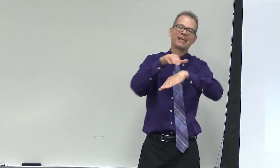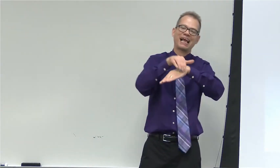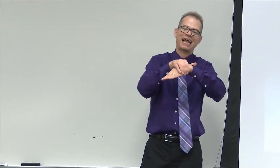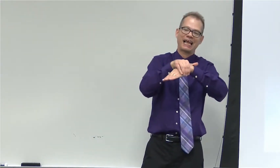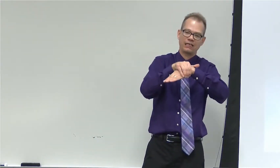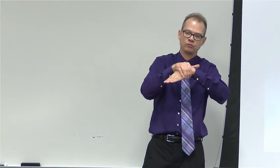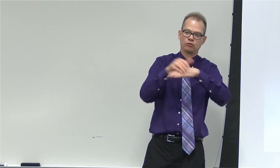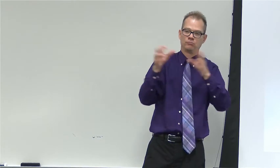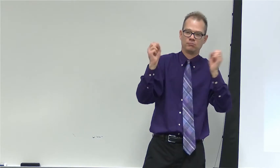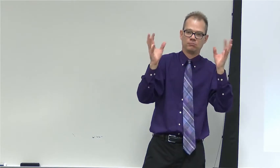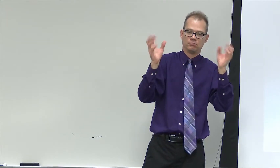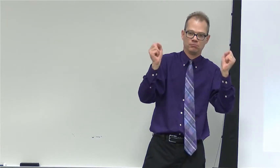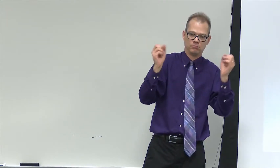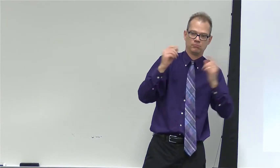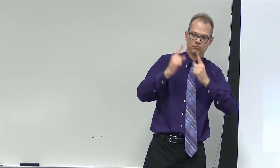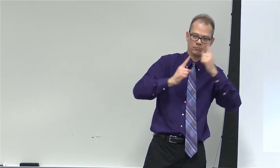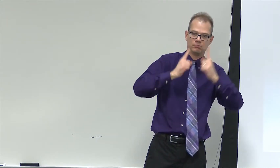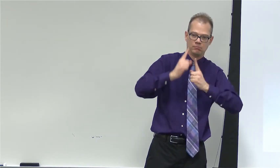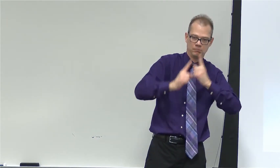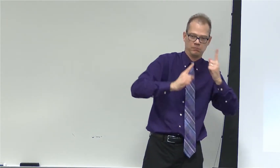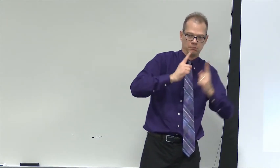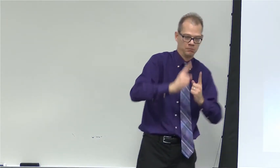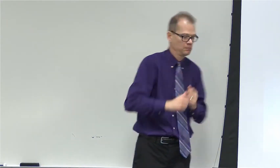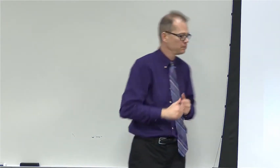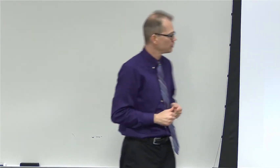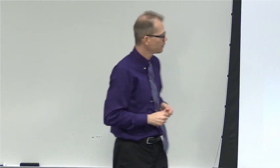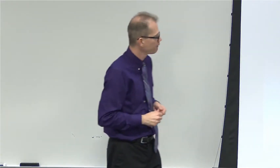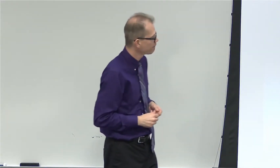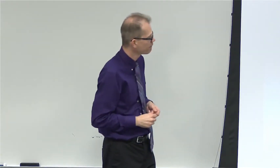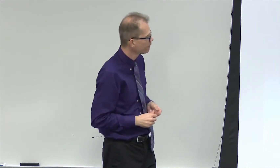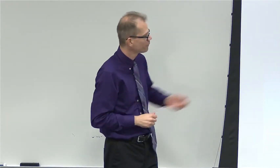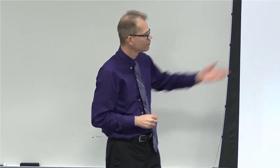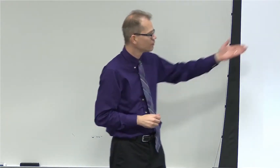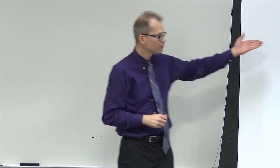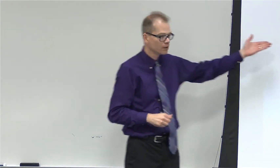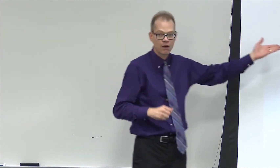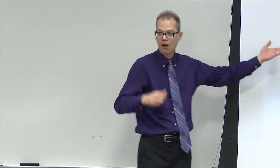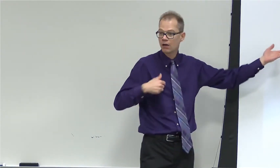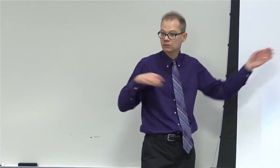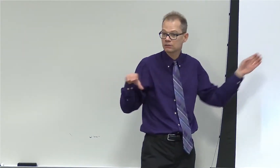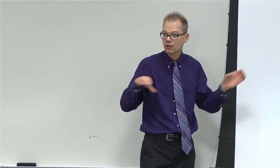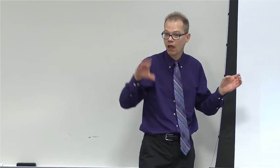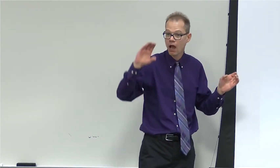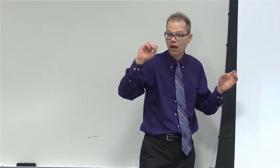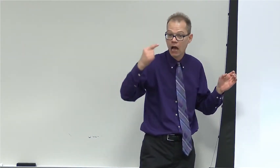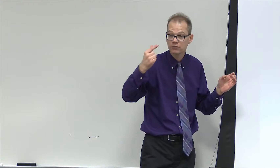One was more English-based.